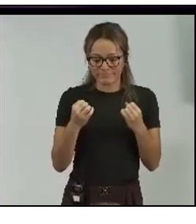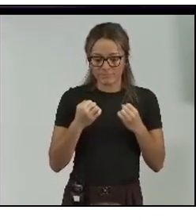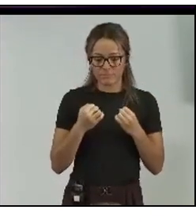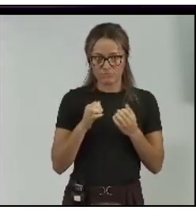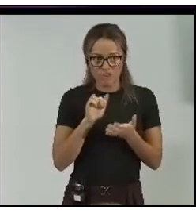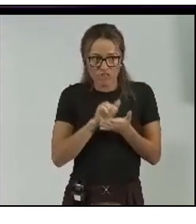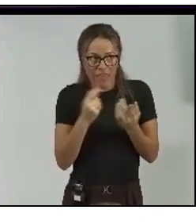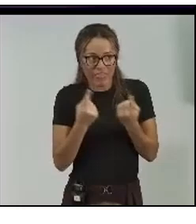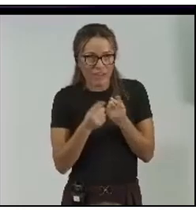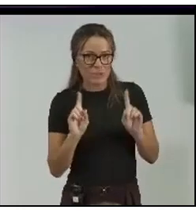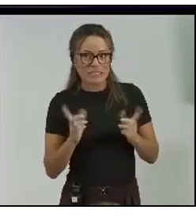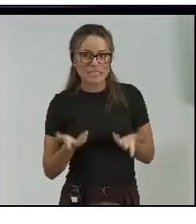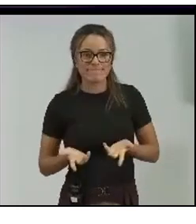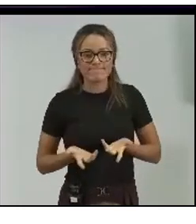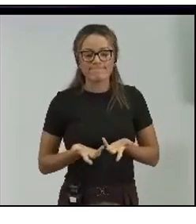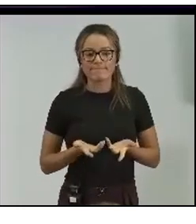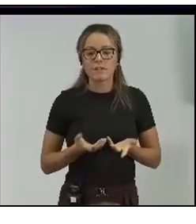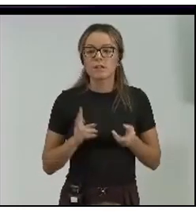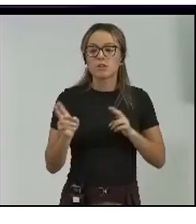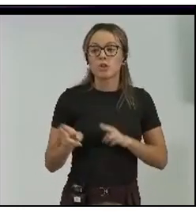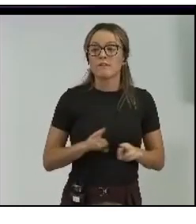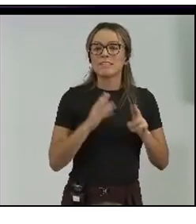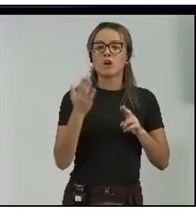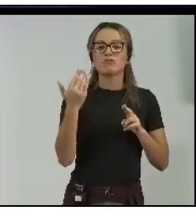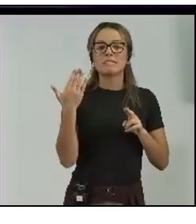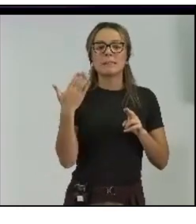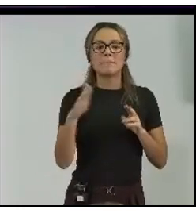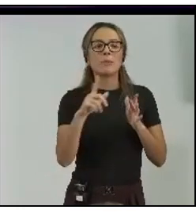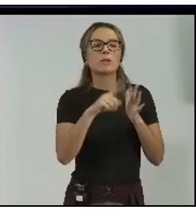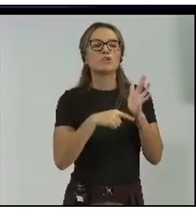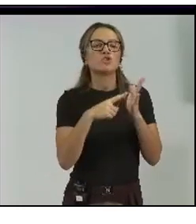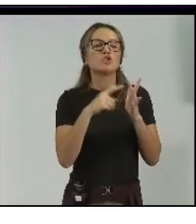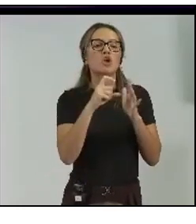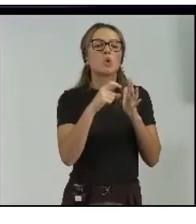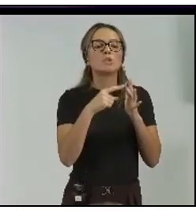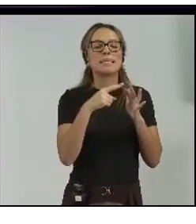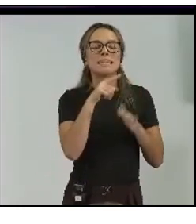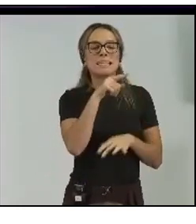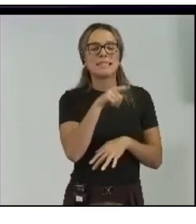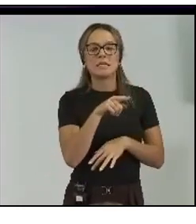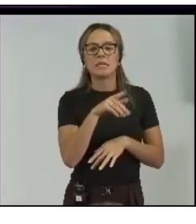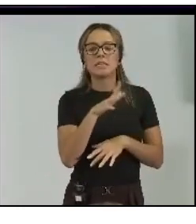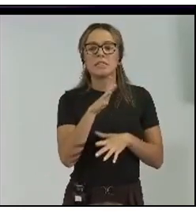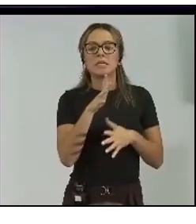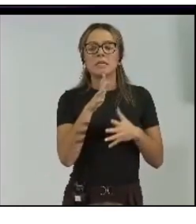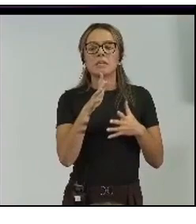You know, the video we recently did with Jodie, you know, the viewport and the actual,